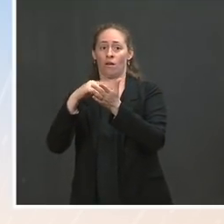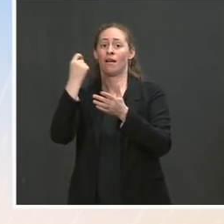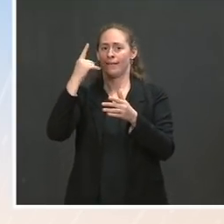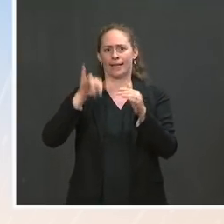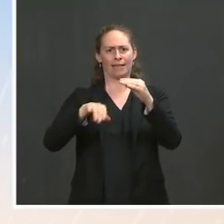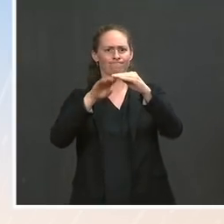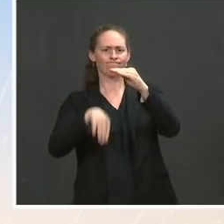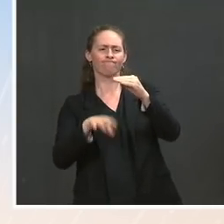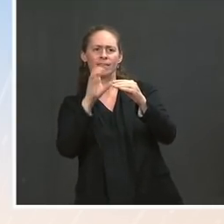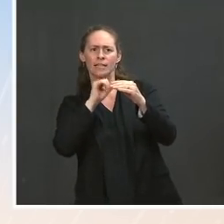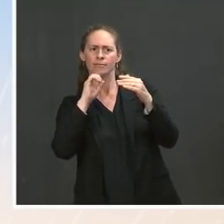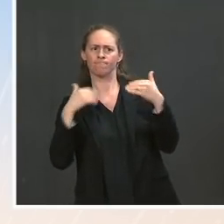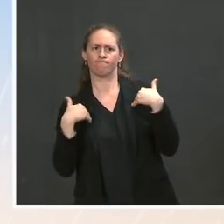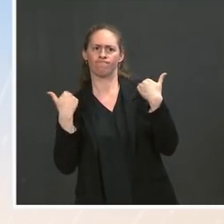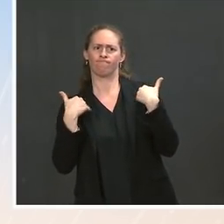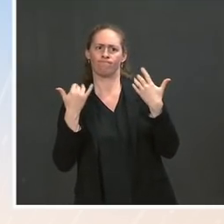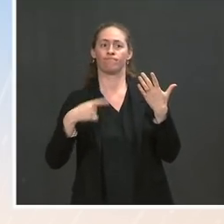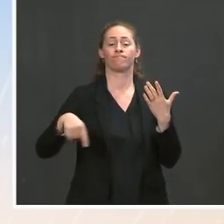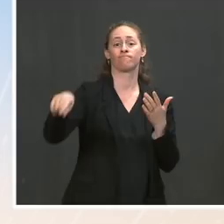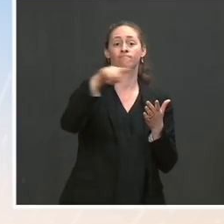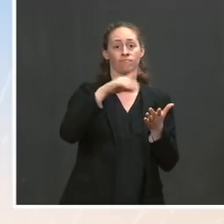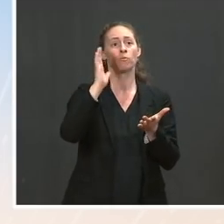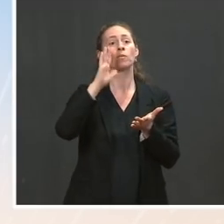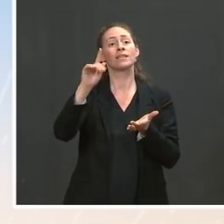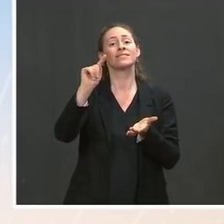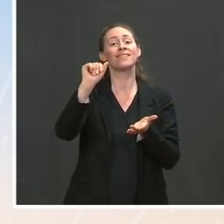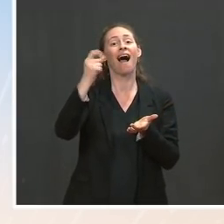to help out childcare costs for children younger than 13.